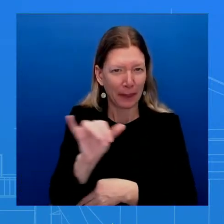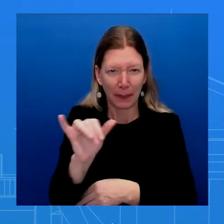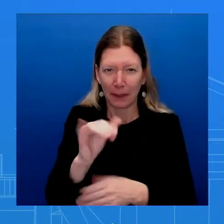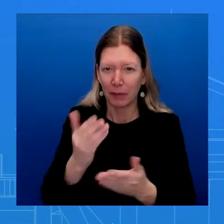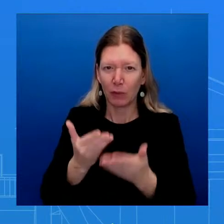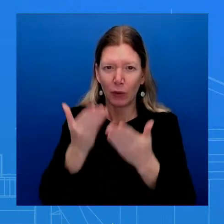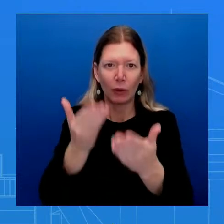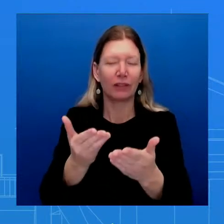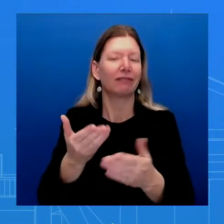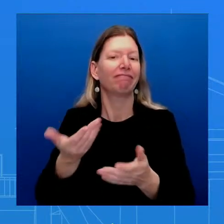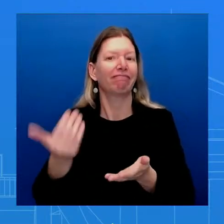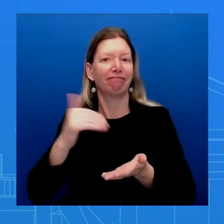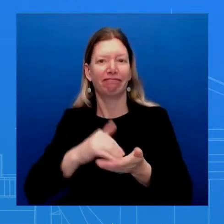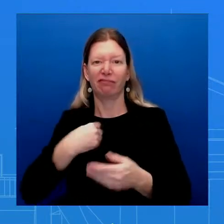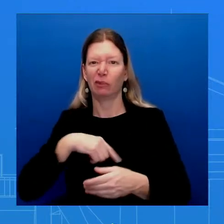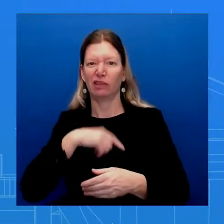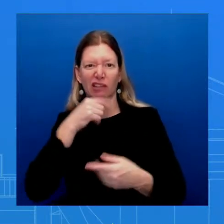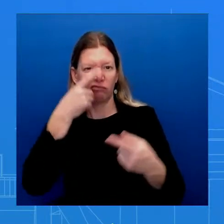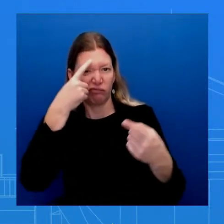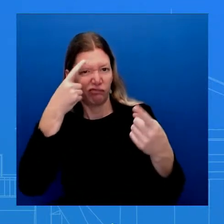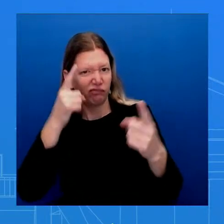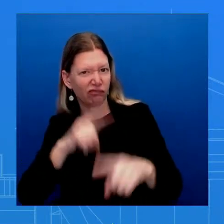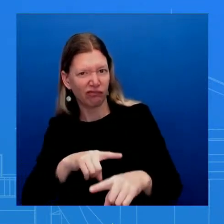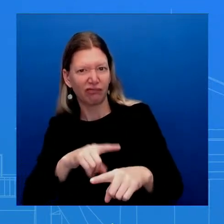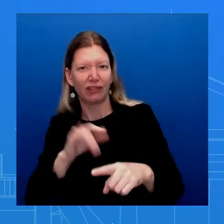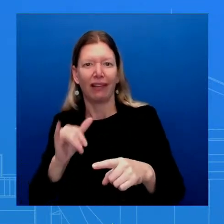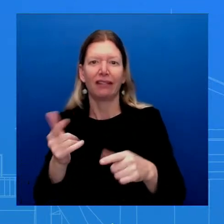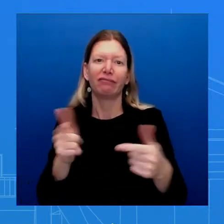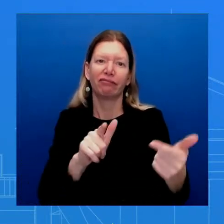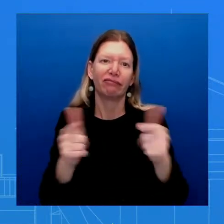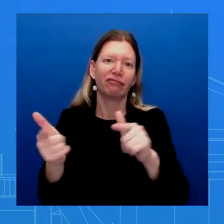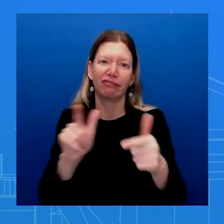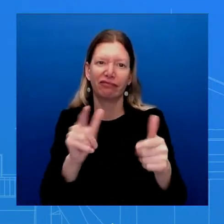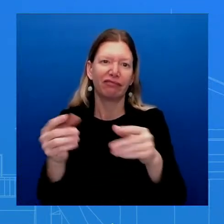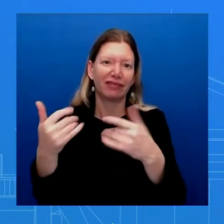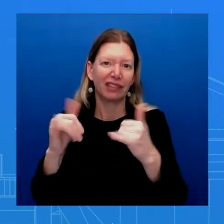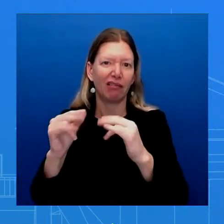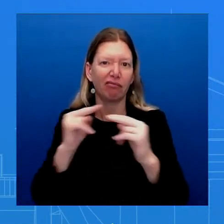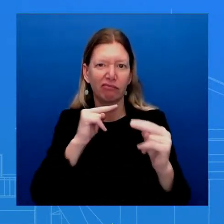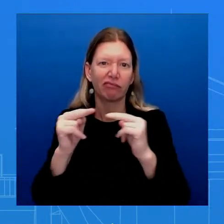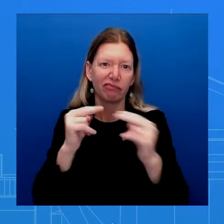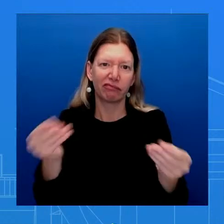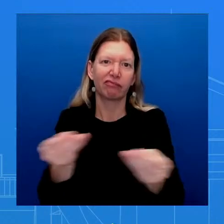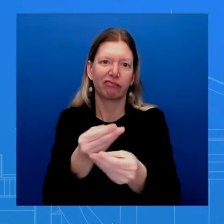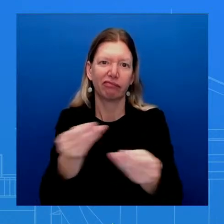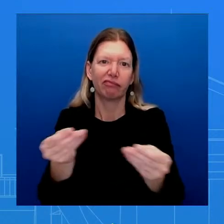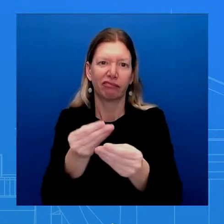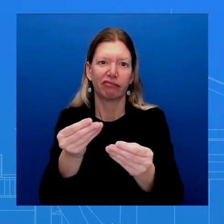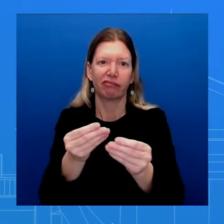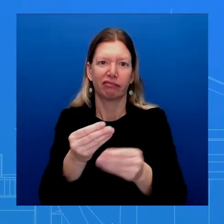that are currently happening in Senate, with senators -- right? -- both Republicans and Democrats, we're just not going to negotiate from here. The Press: But is it a nonstarter?